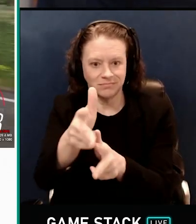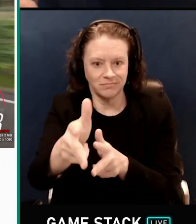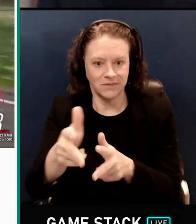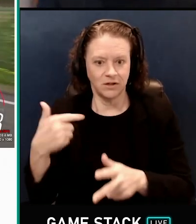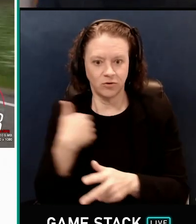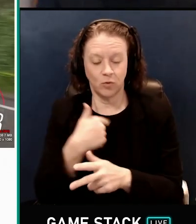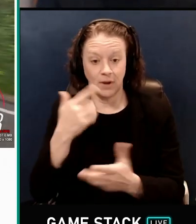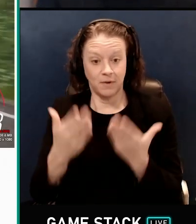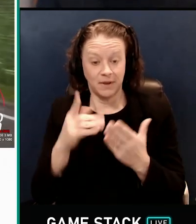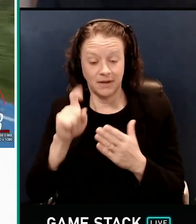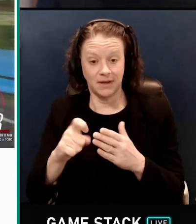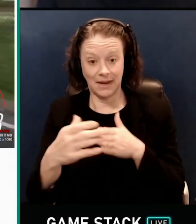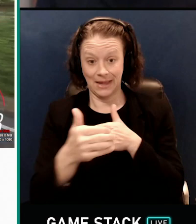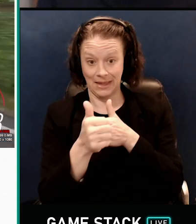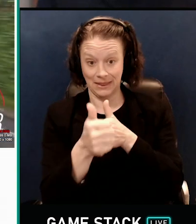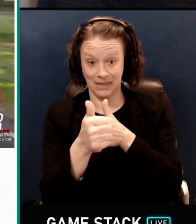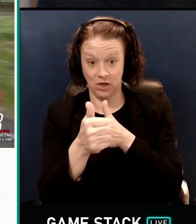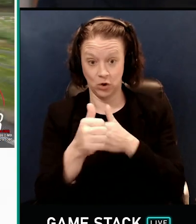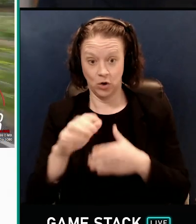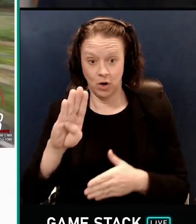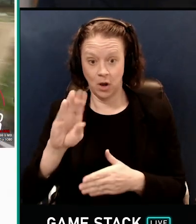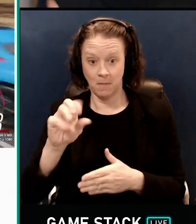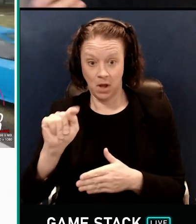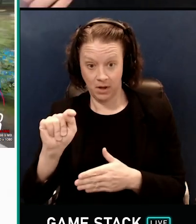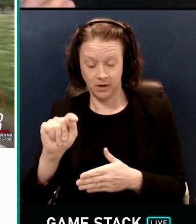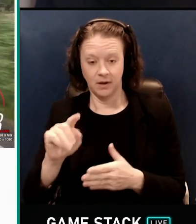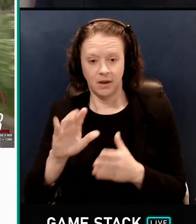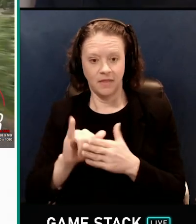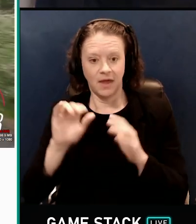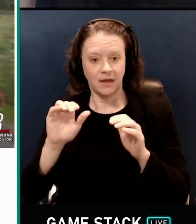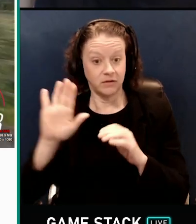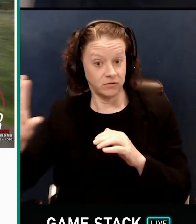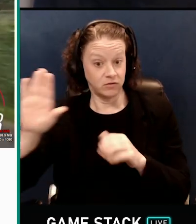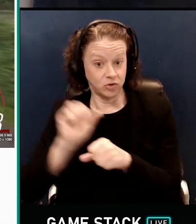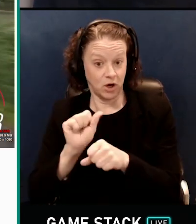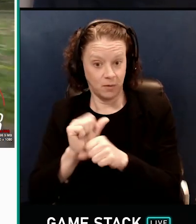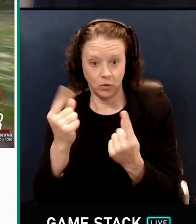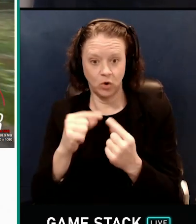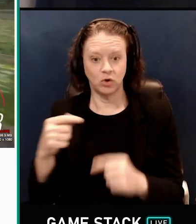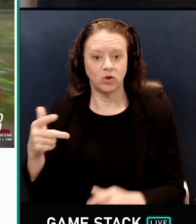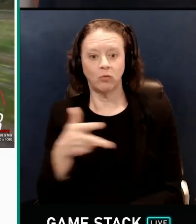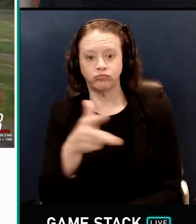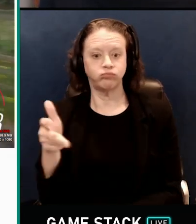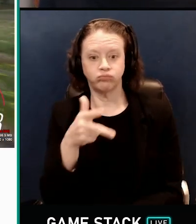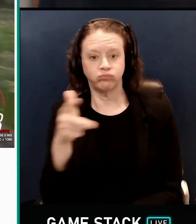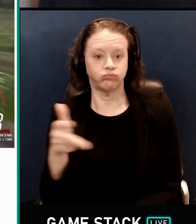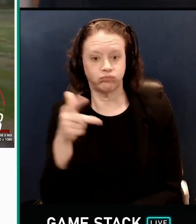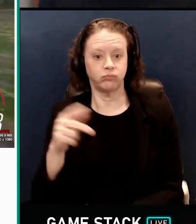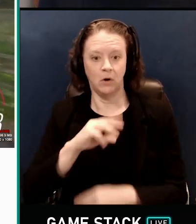Leader Leader Box which can have its told its job is to go and just drive around the world.